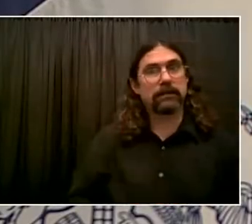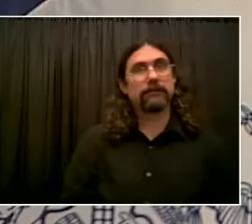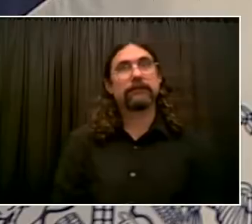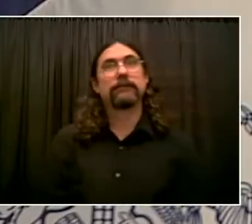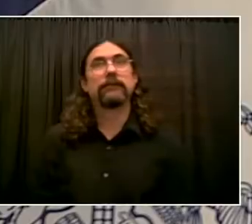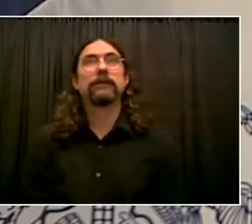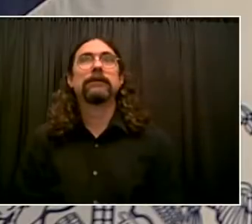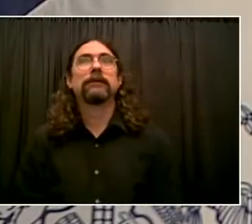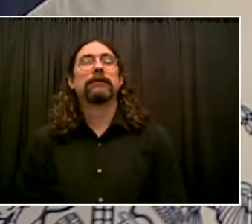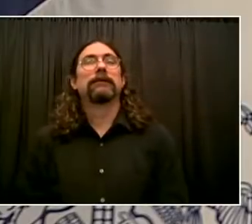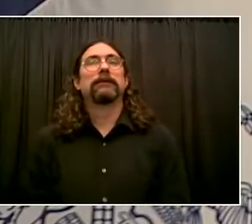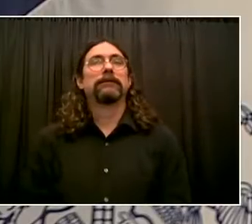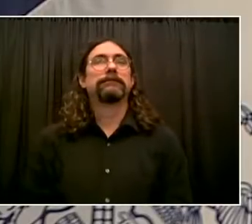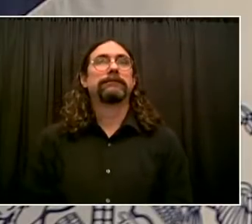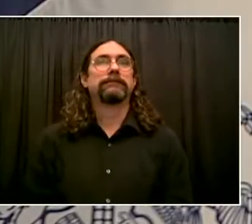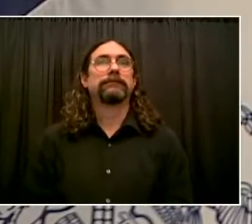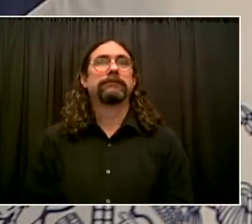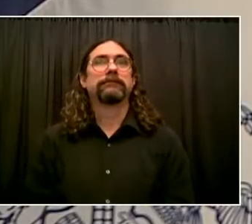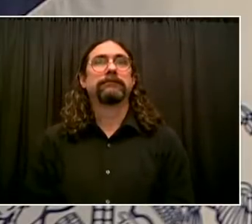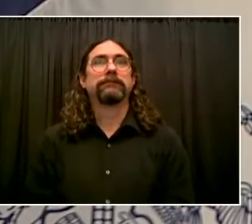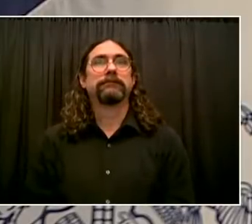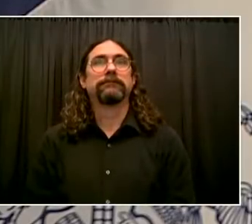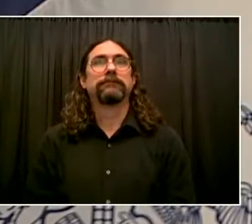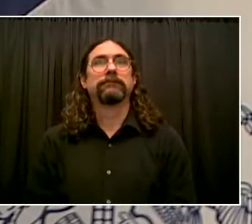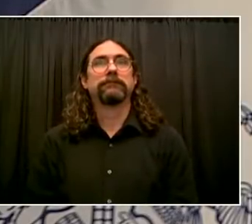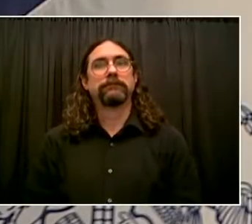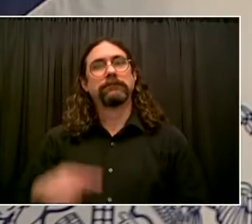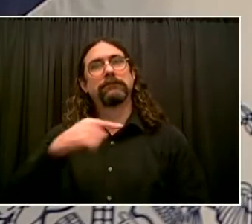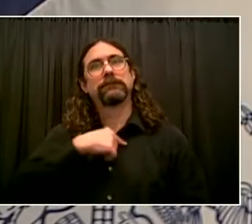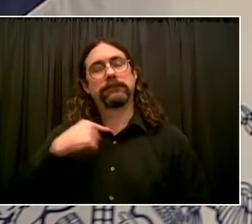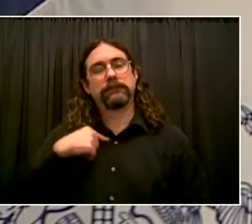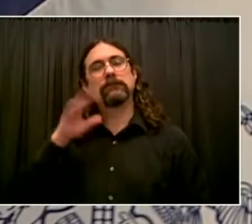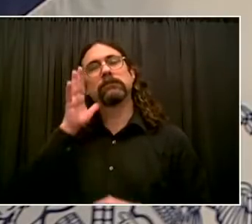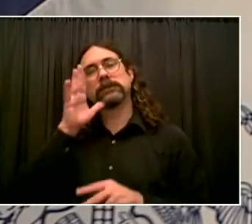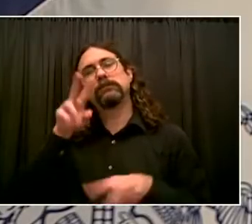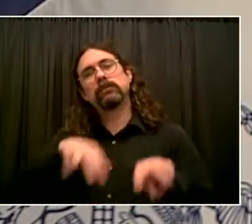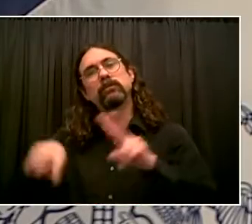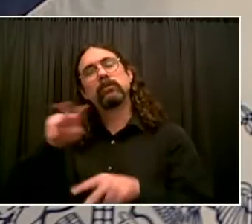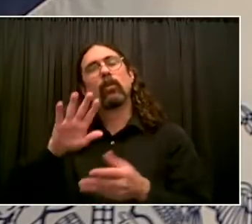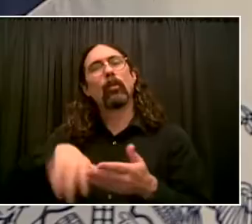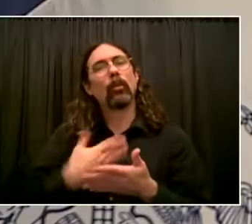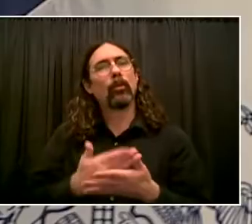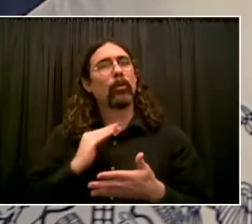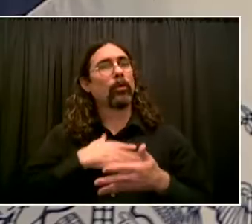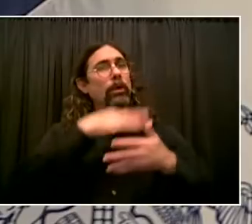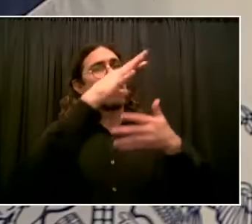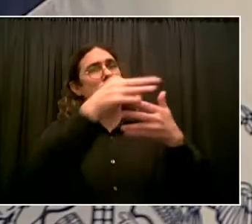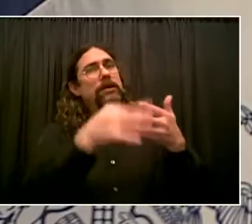CONCEIVABLE STEP WE CAN TAKE.